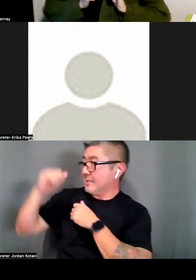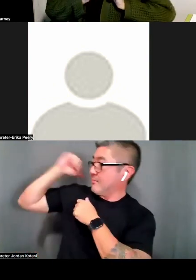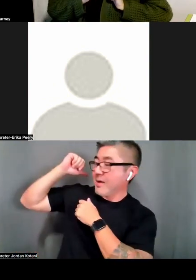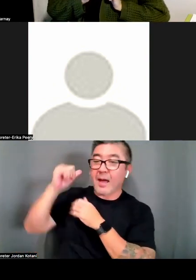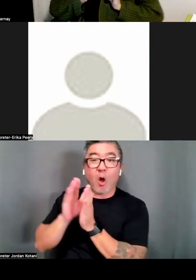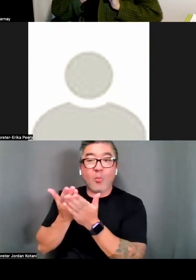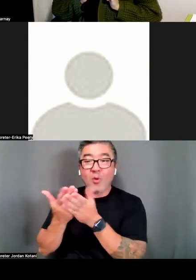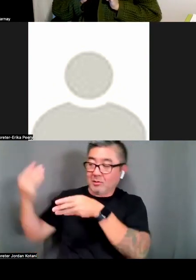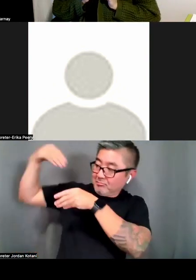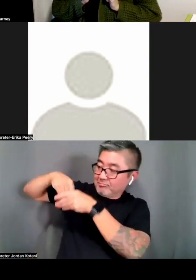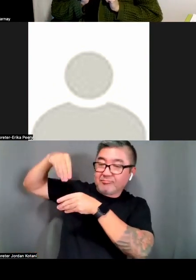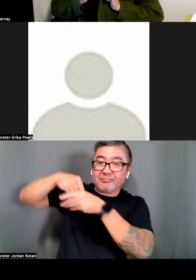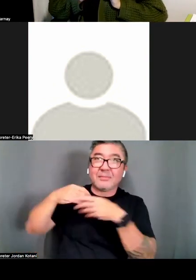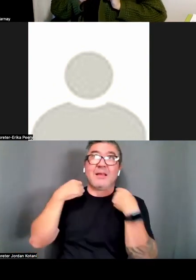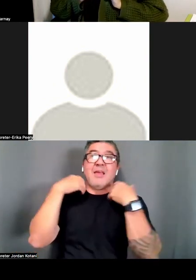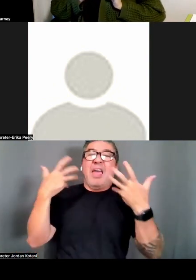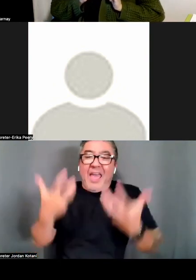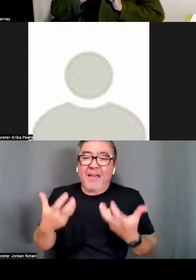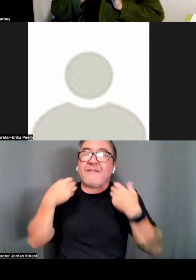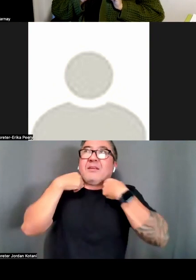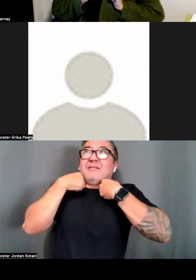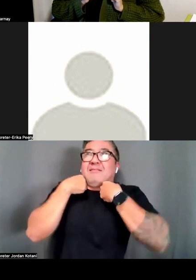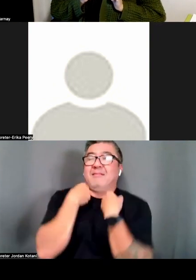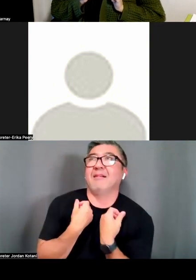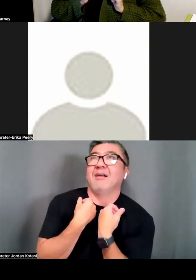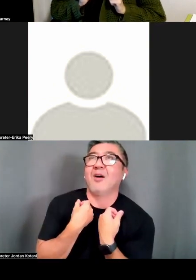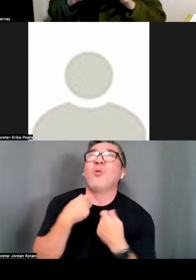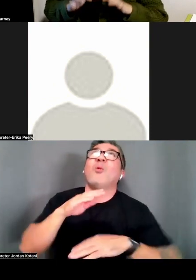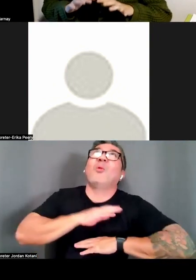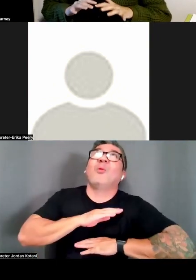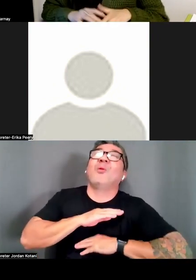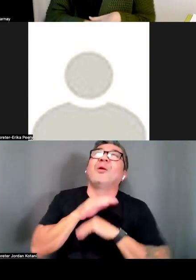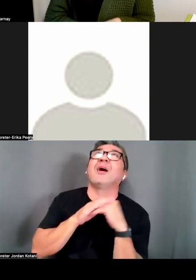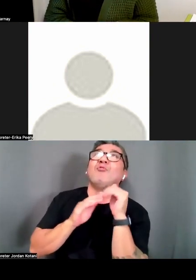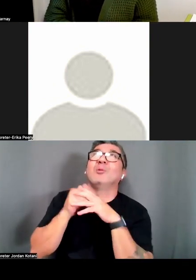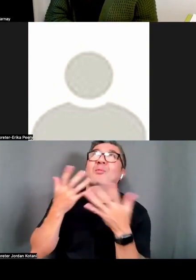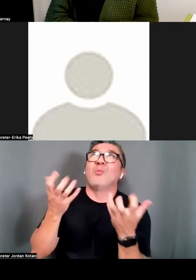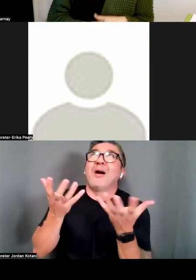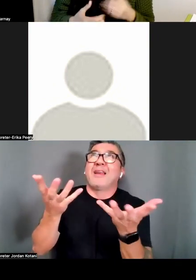Wear the backpack around. Gives them just enough weight to help them feel better. Snuggling with